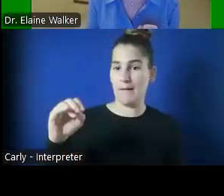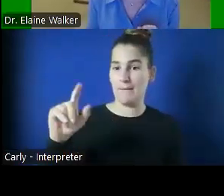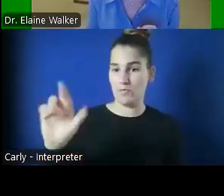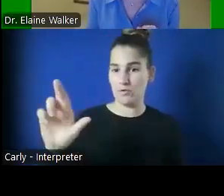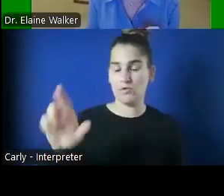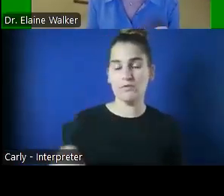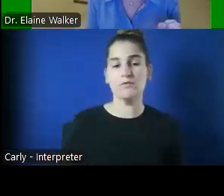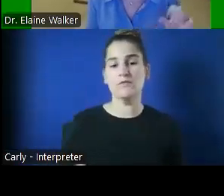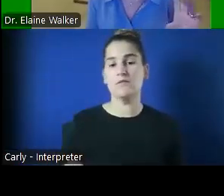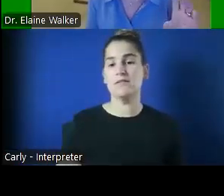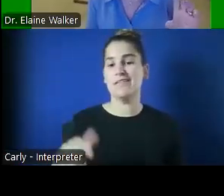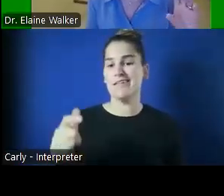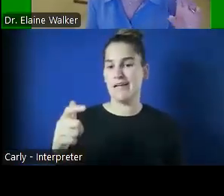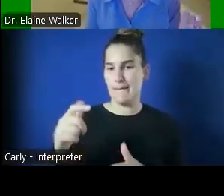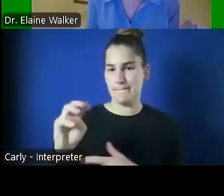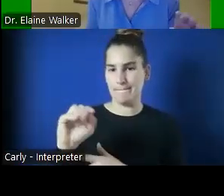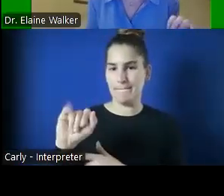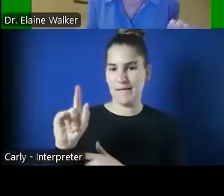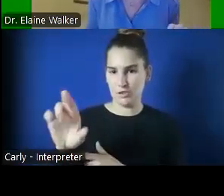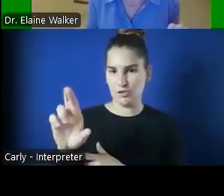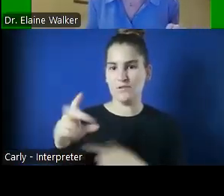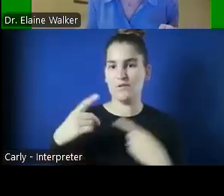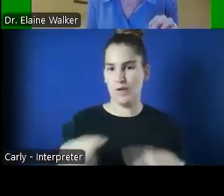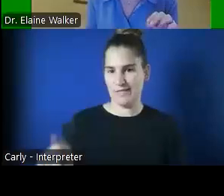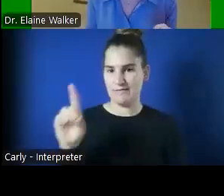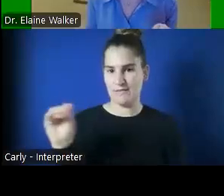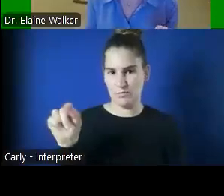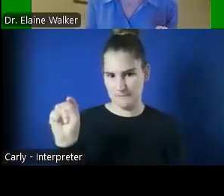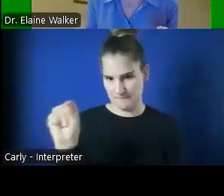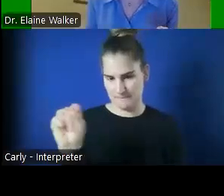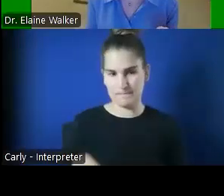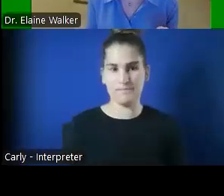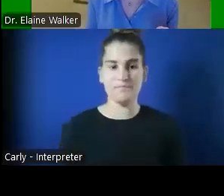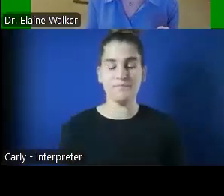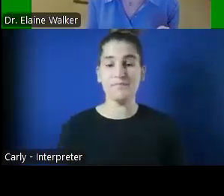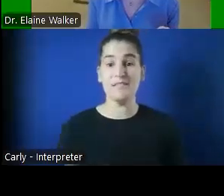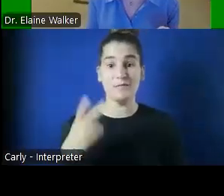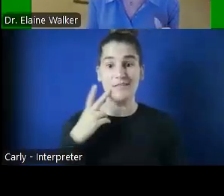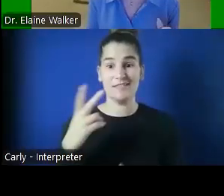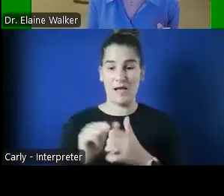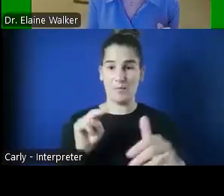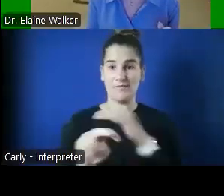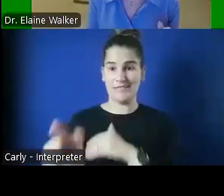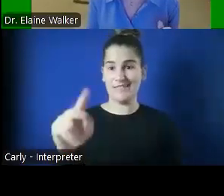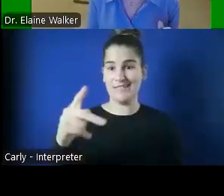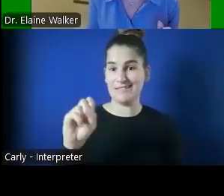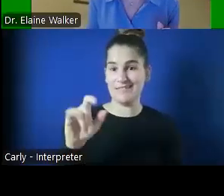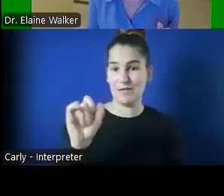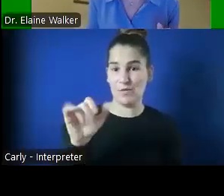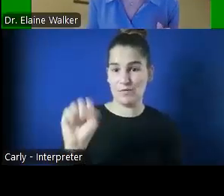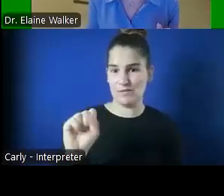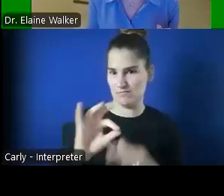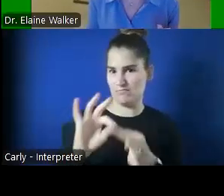disorder the predictive power to psychosis and what you can see here looking at the upper part